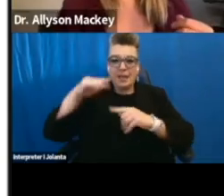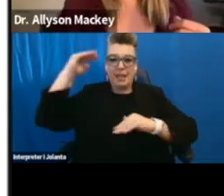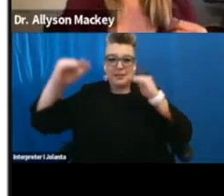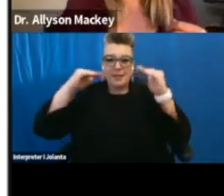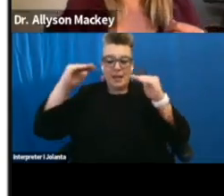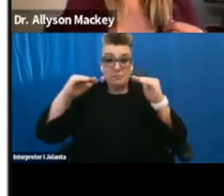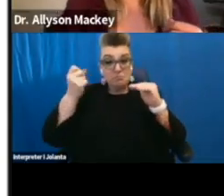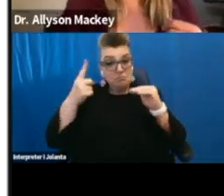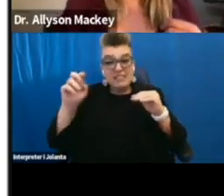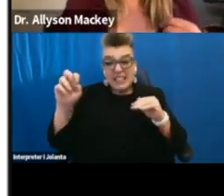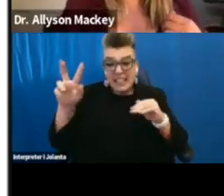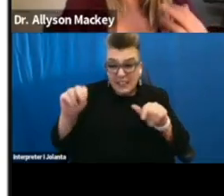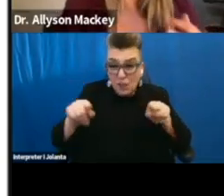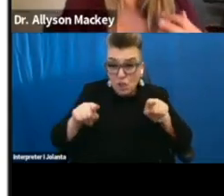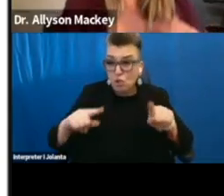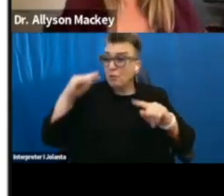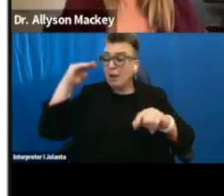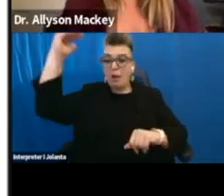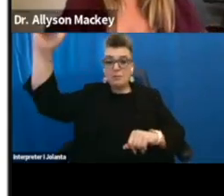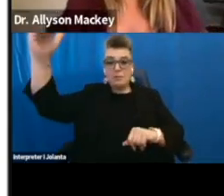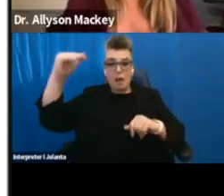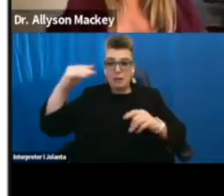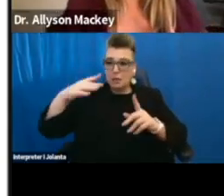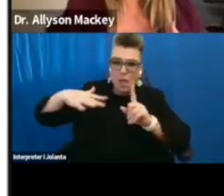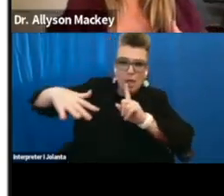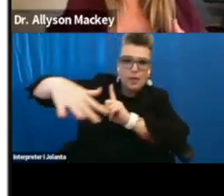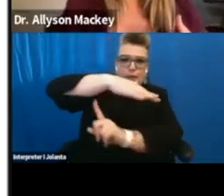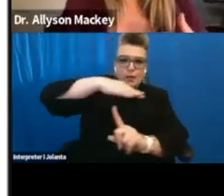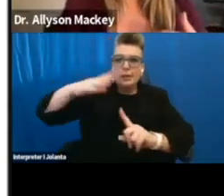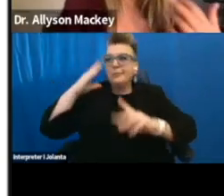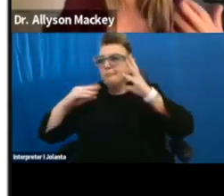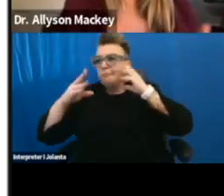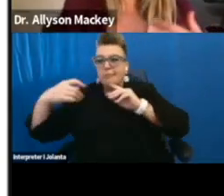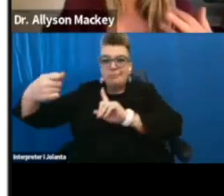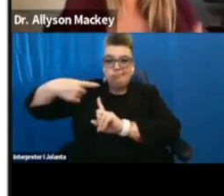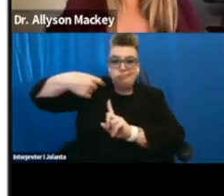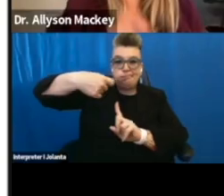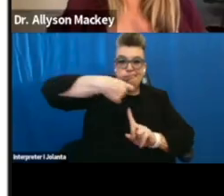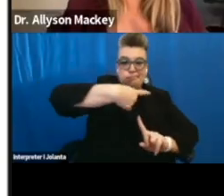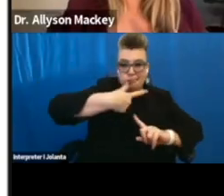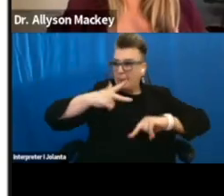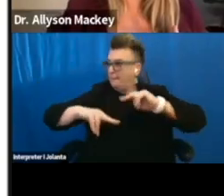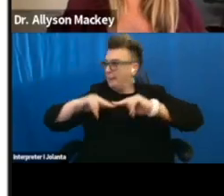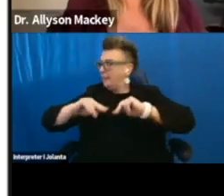in adulthood that build our expertise continue to lead to